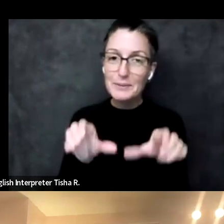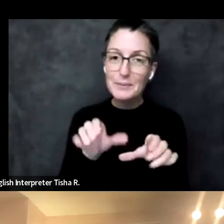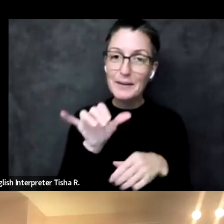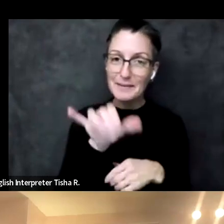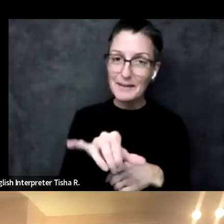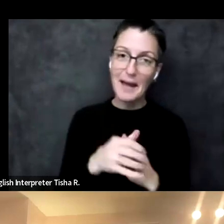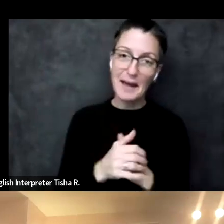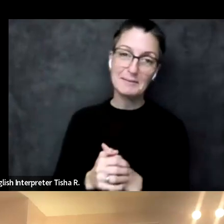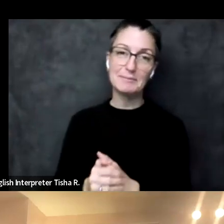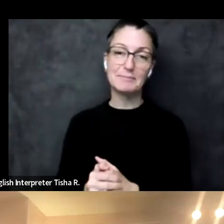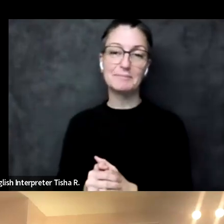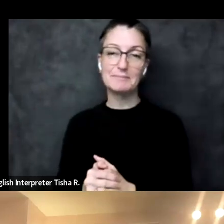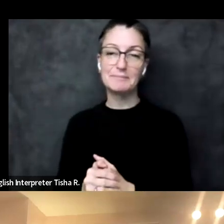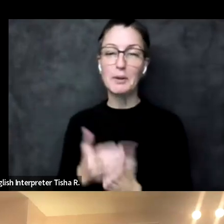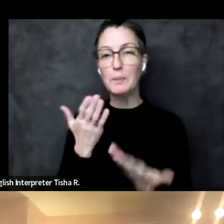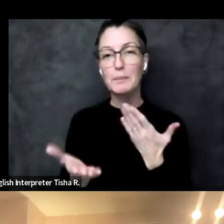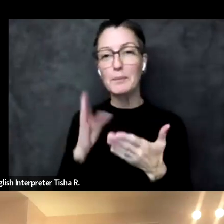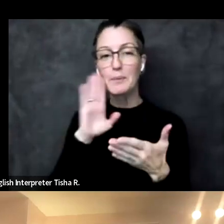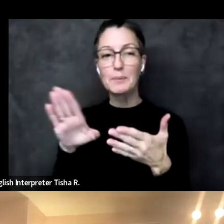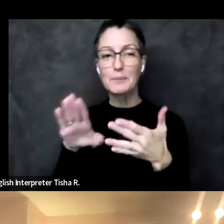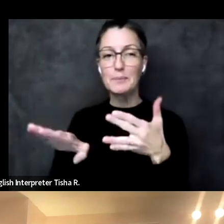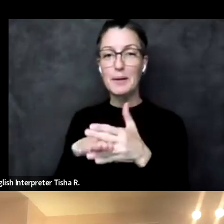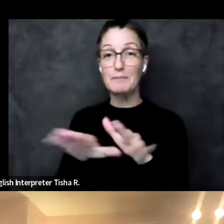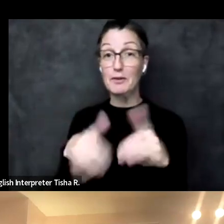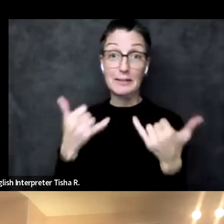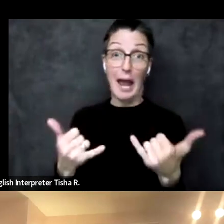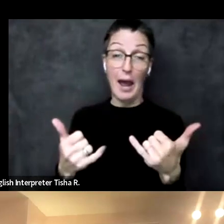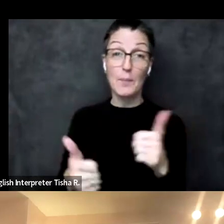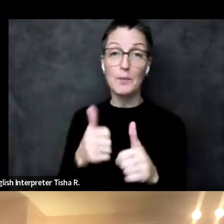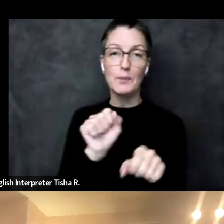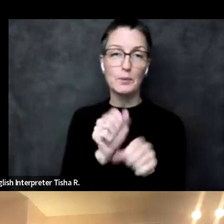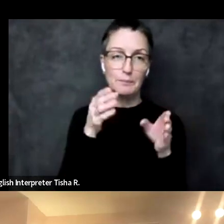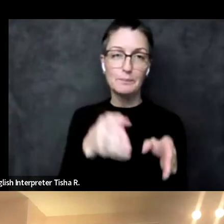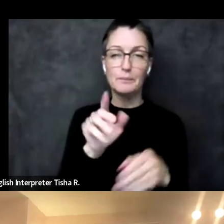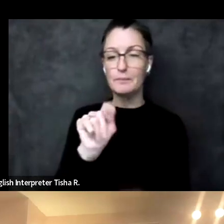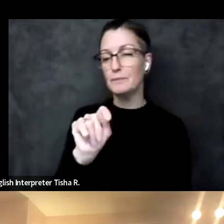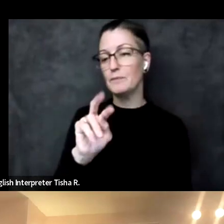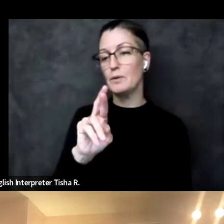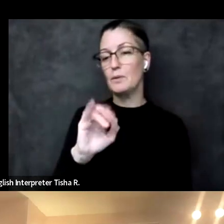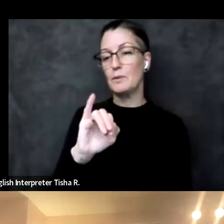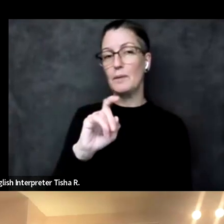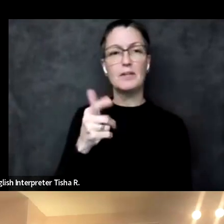But for now, that’s, what I'm doing. Shaina: And and what part of the process of it are you in?